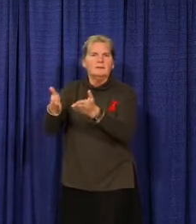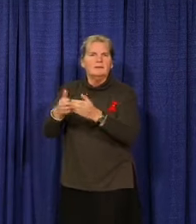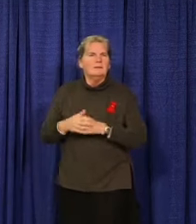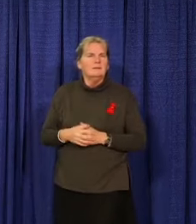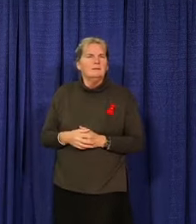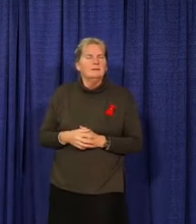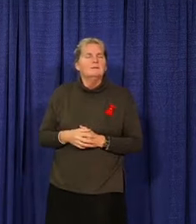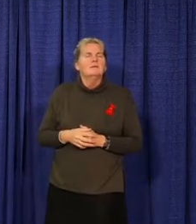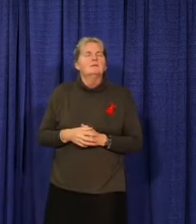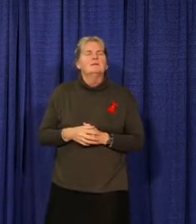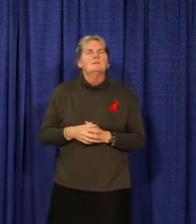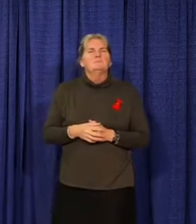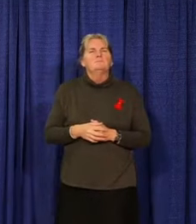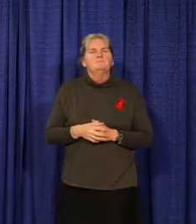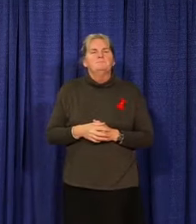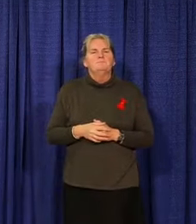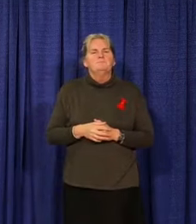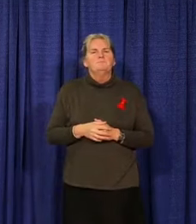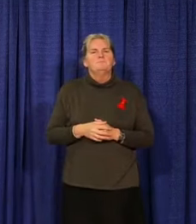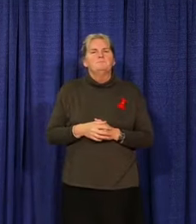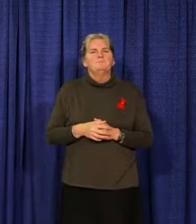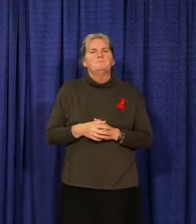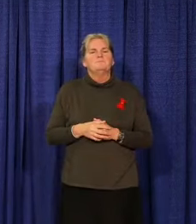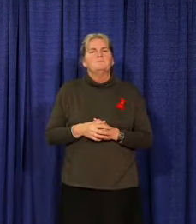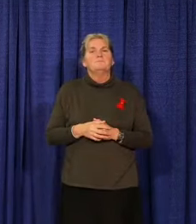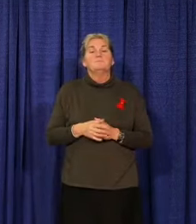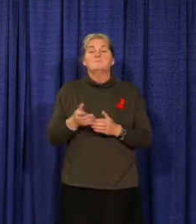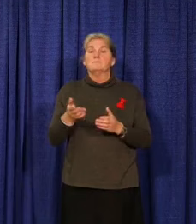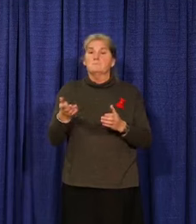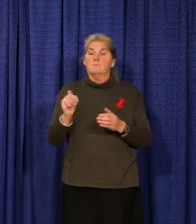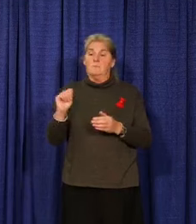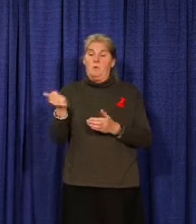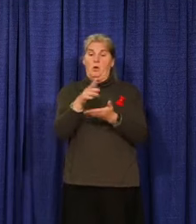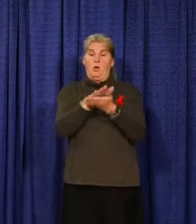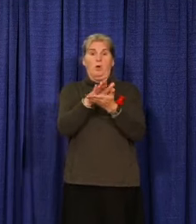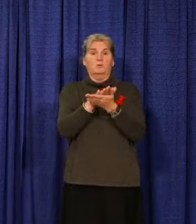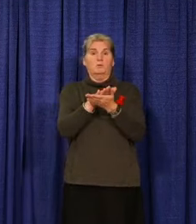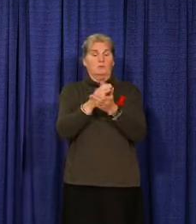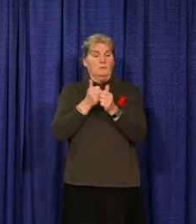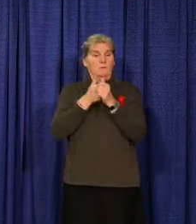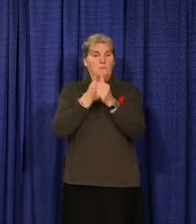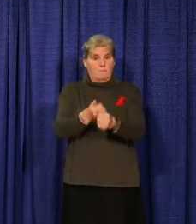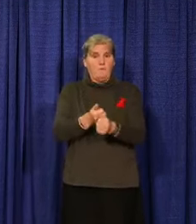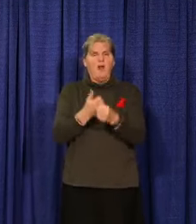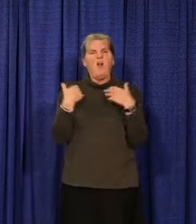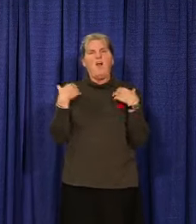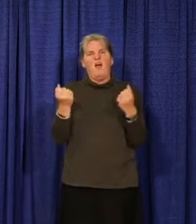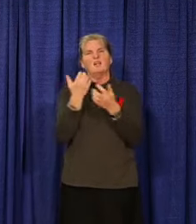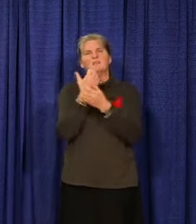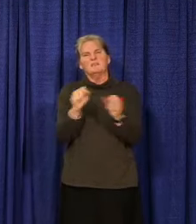learning. While all schools will follow common health and safety